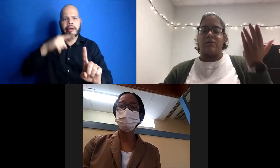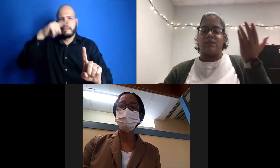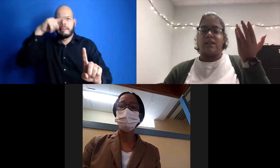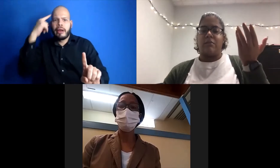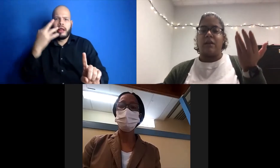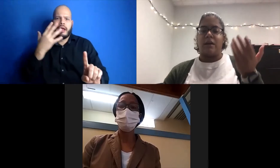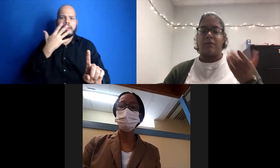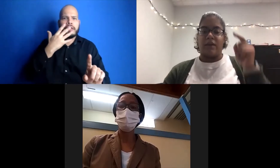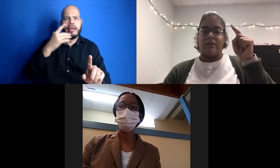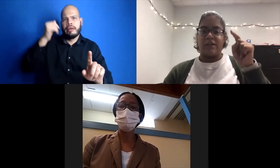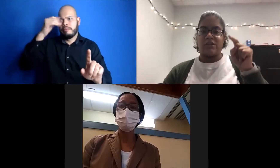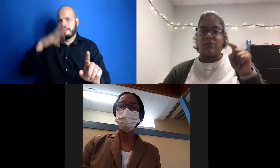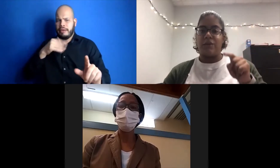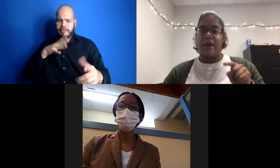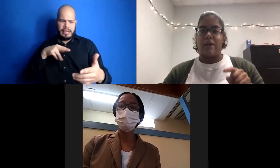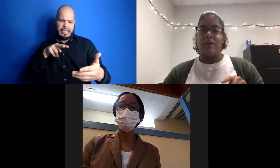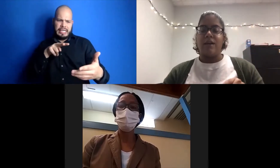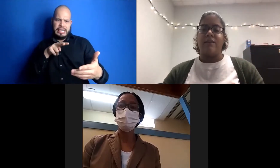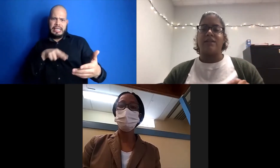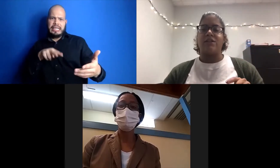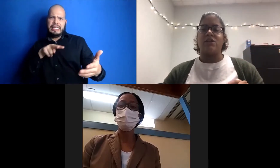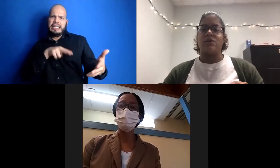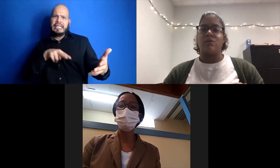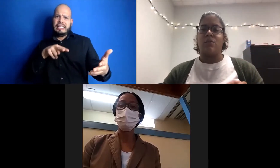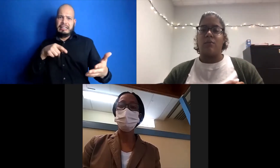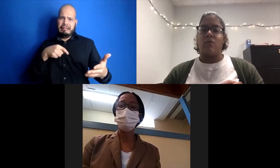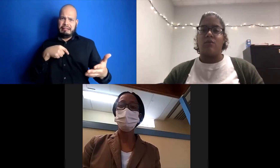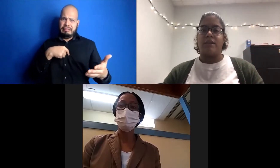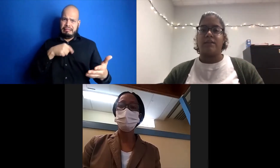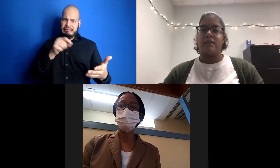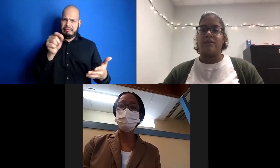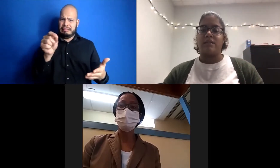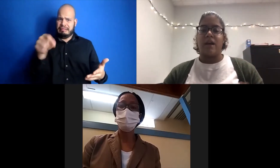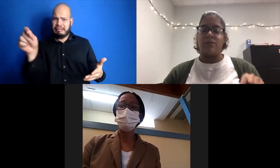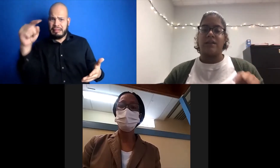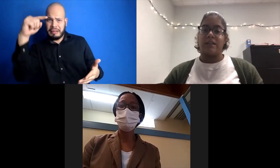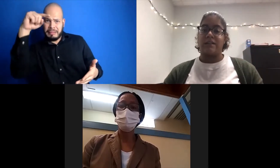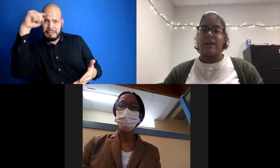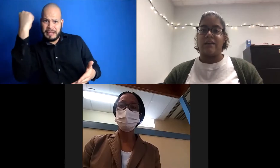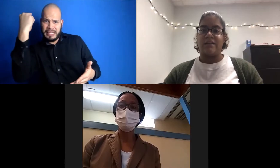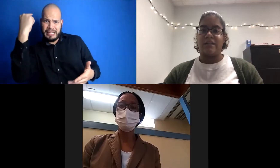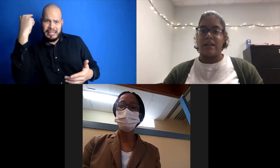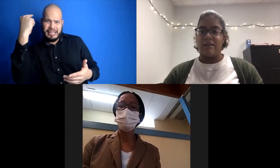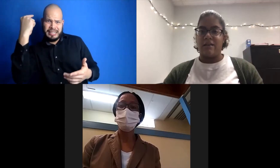say I'm black but then if I scroll down if it said two or more races I would click that instead